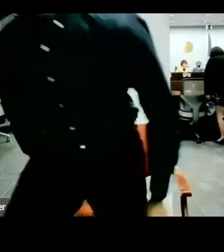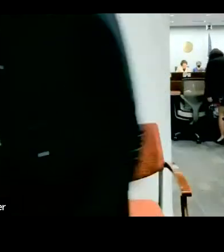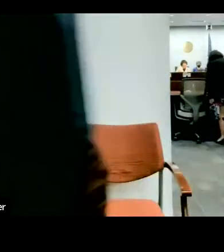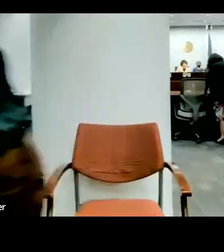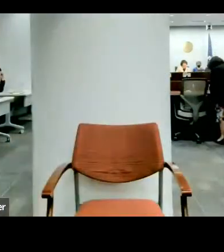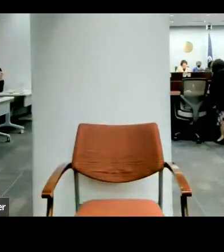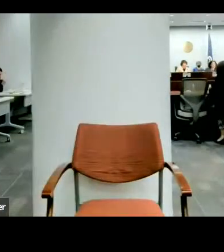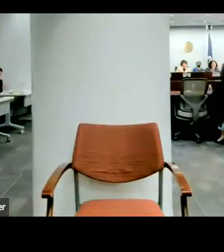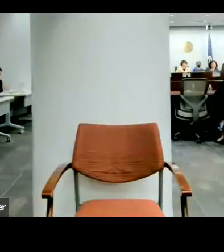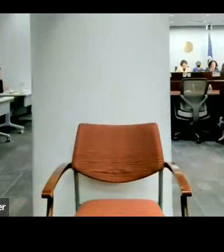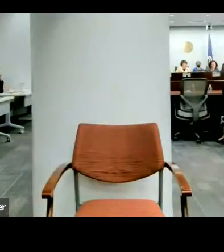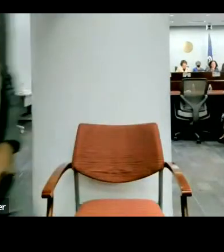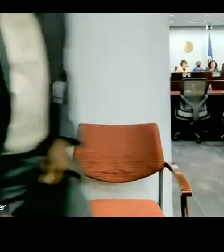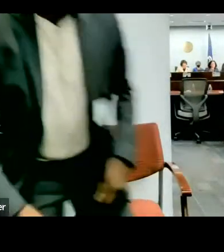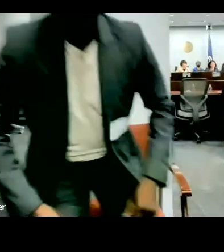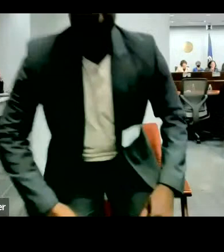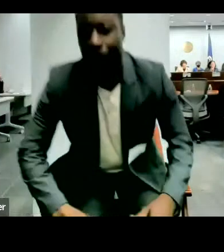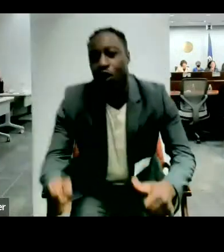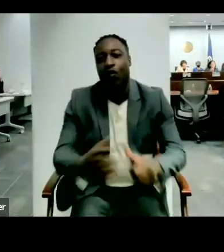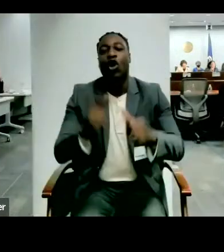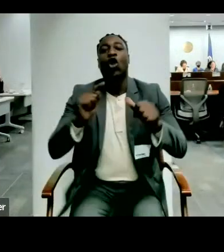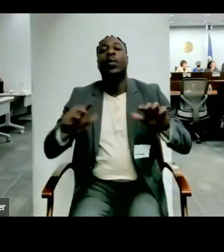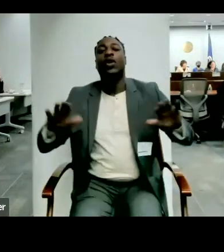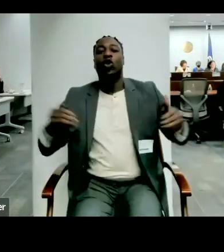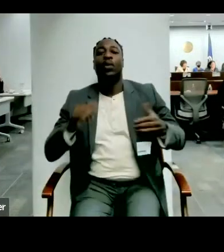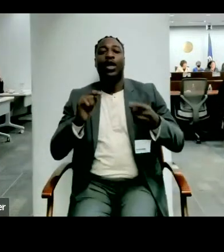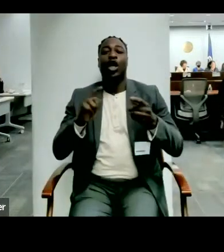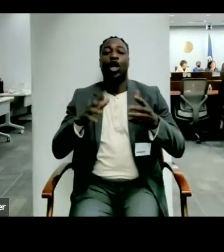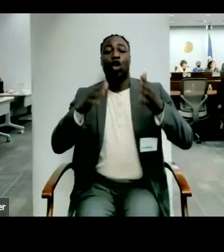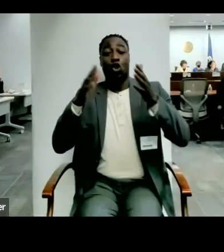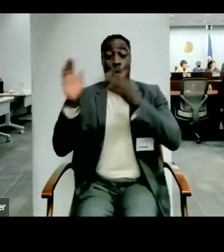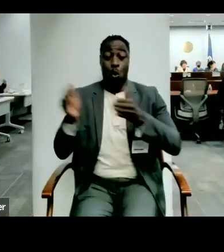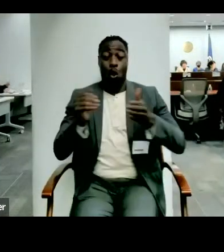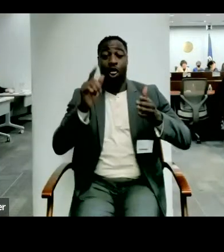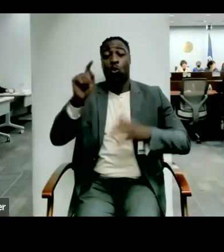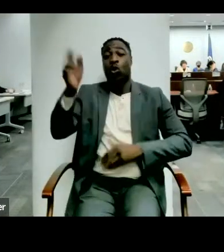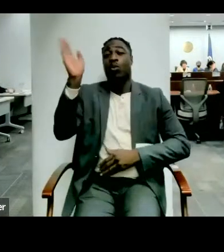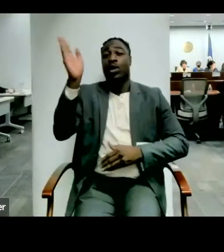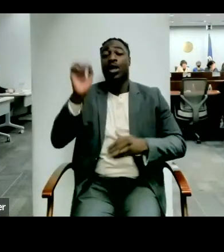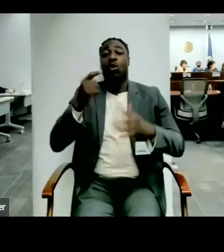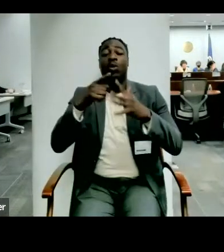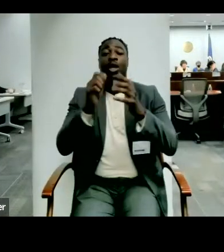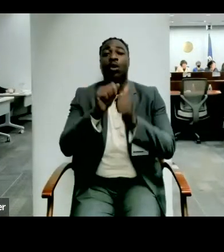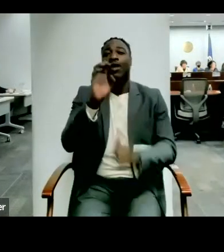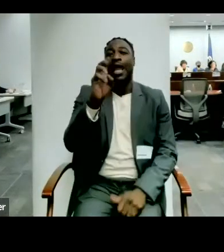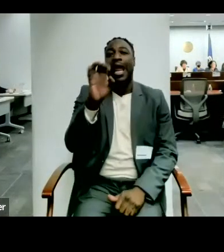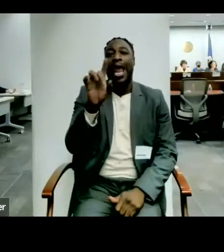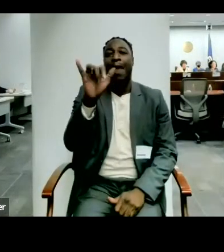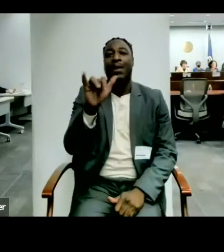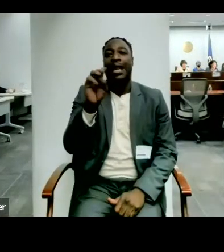First, I'll be introducing them in the order that they will present. I'll begin with Emily, who works as Vice-President